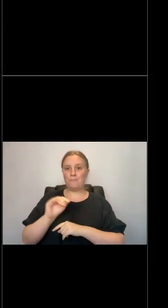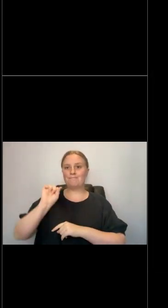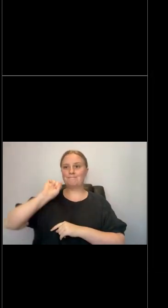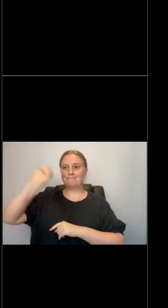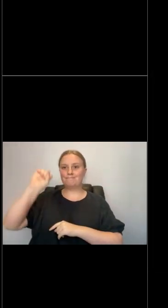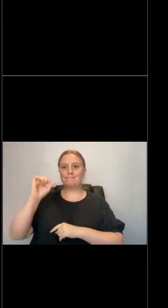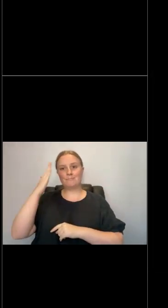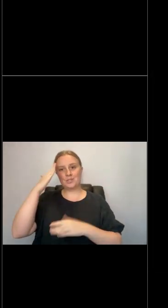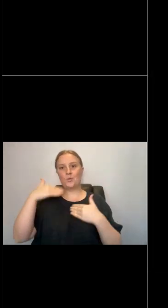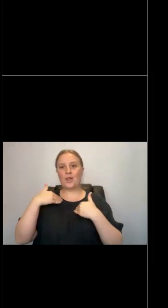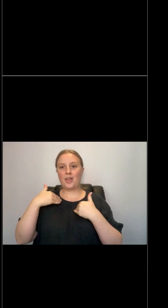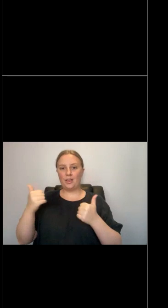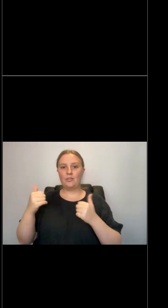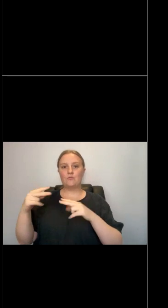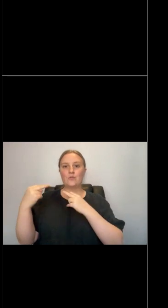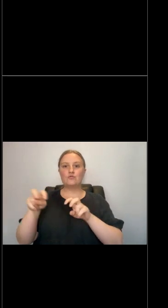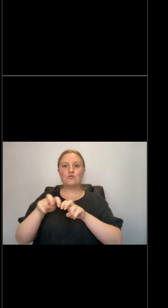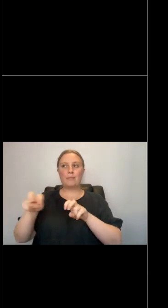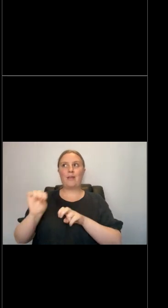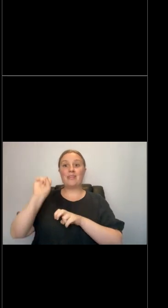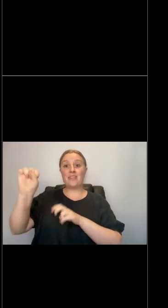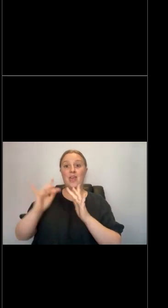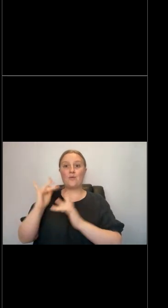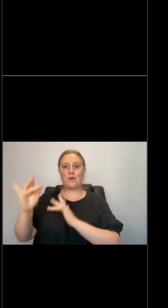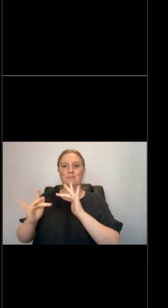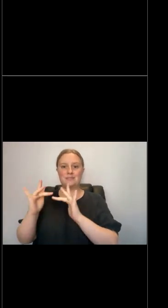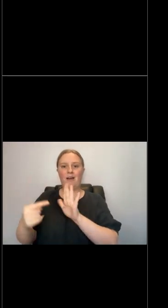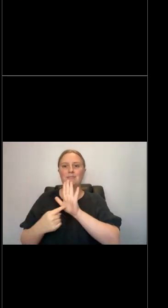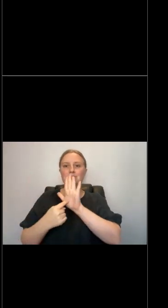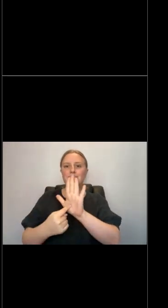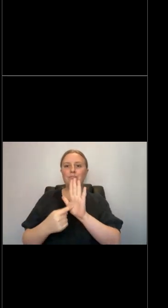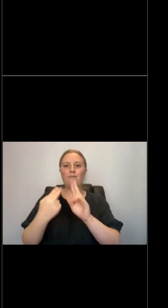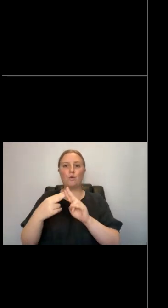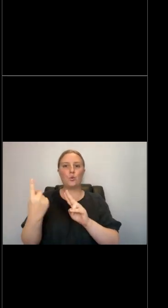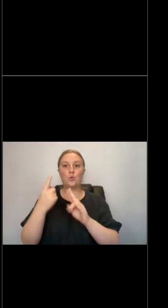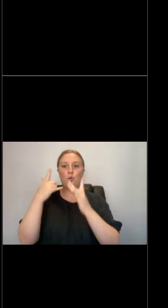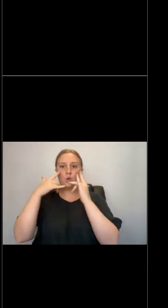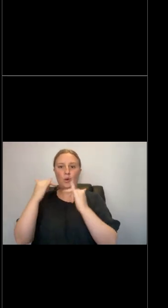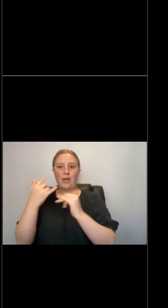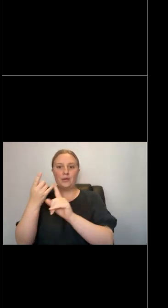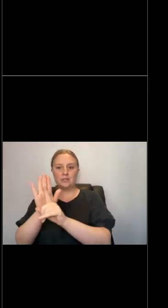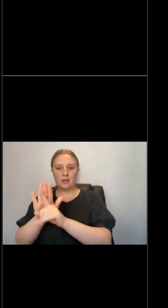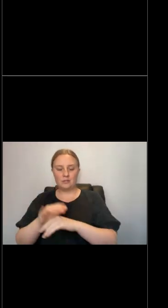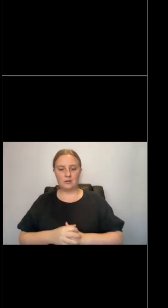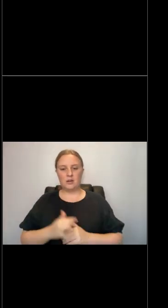So I just wanted to make some comments about mental health court hearings in general.